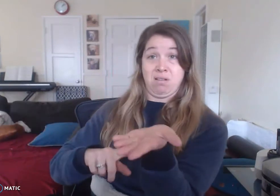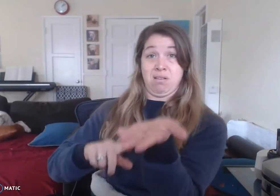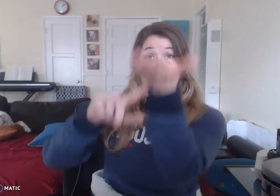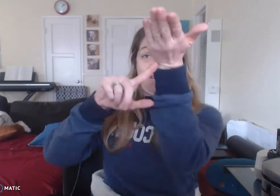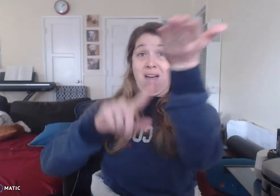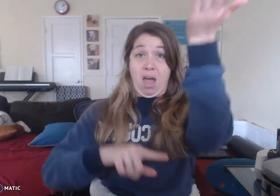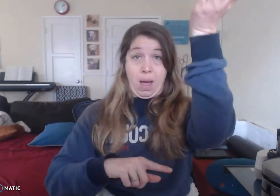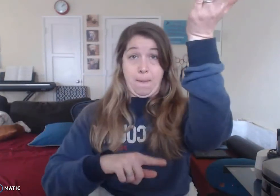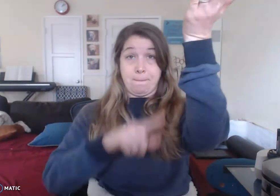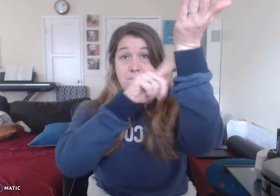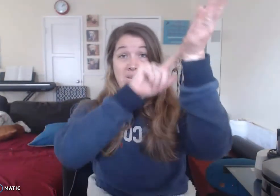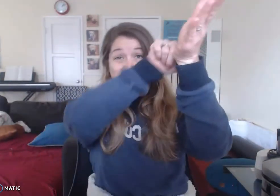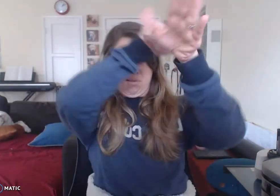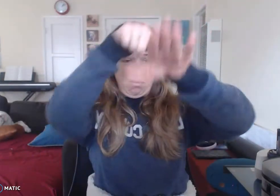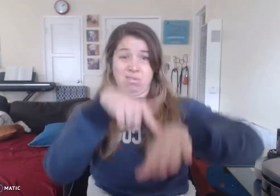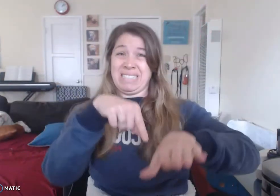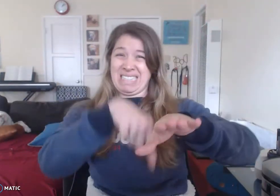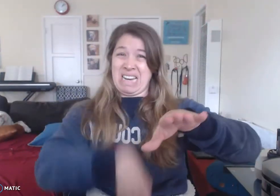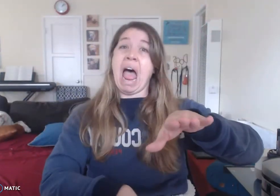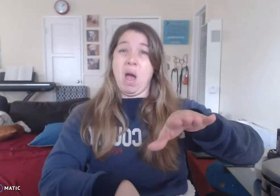It can also be up. Or down.